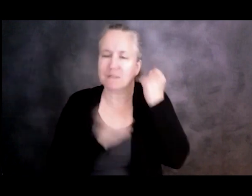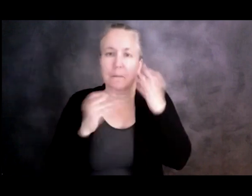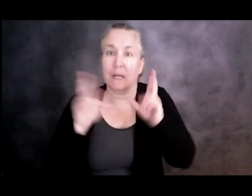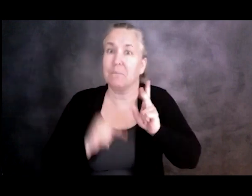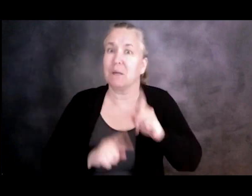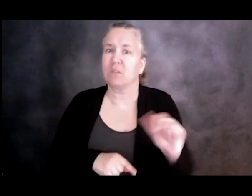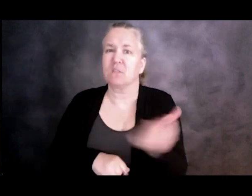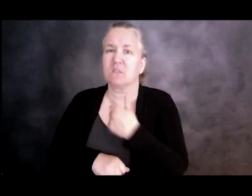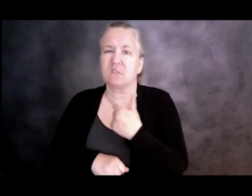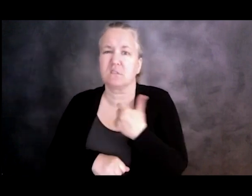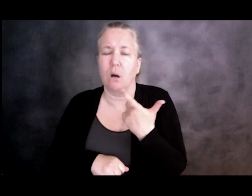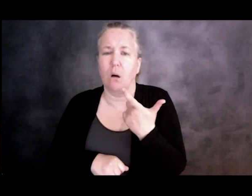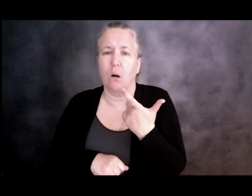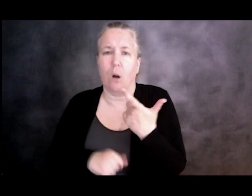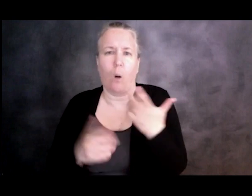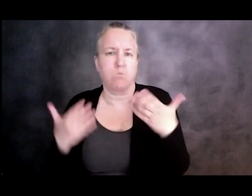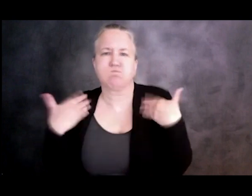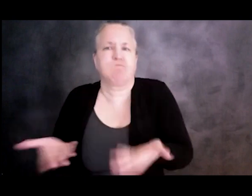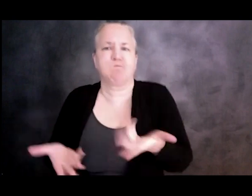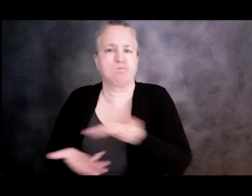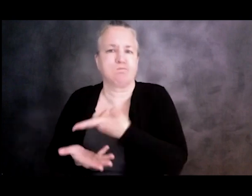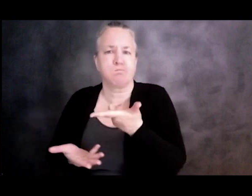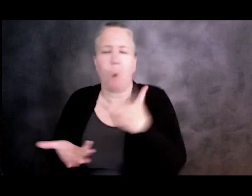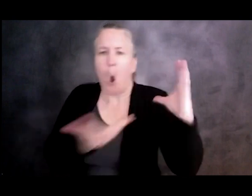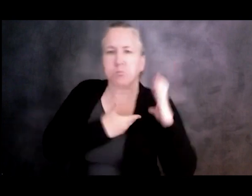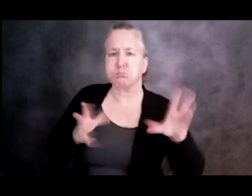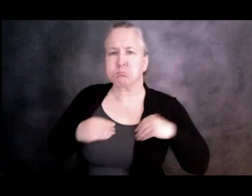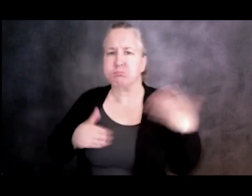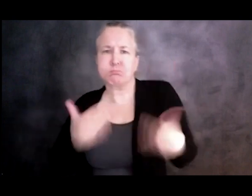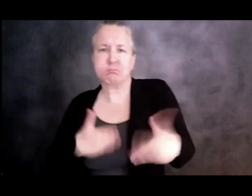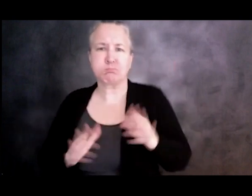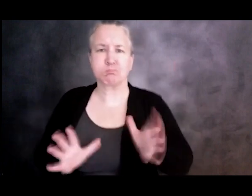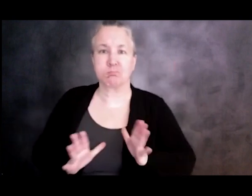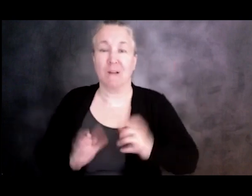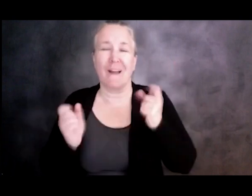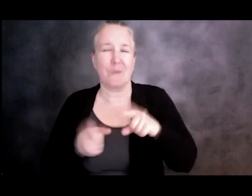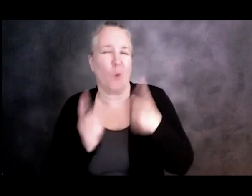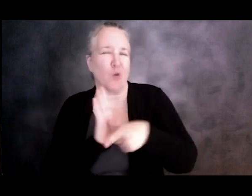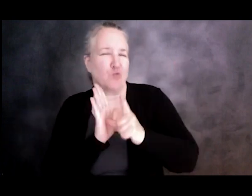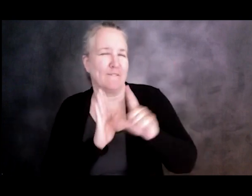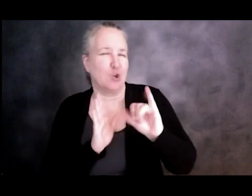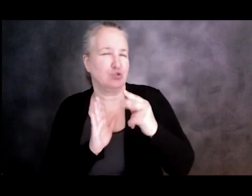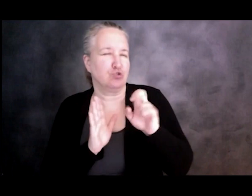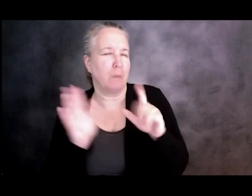are unselfconscious about this. One of the reviews that Jamal quoted, I think,